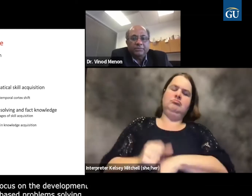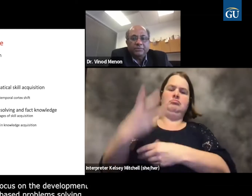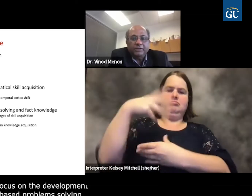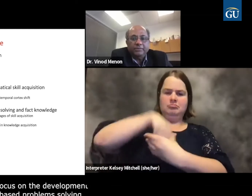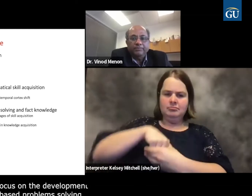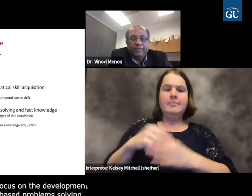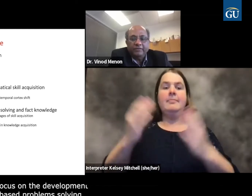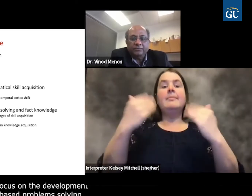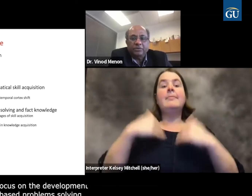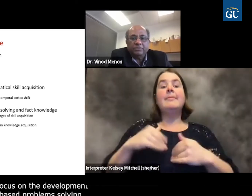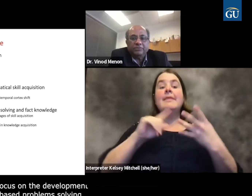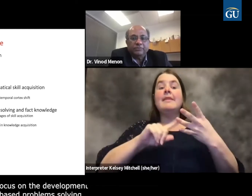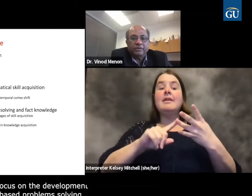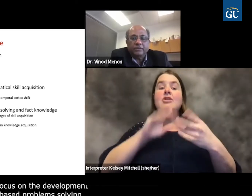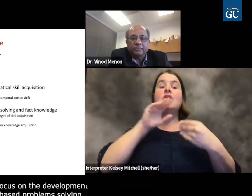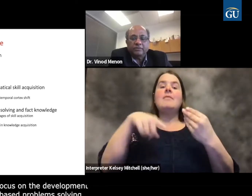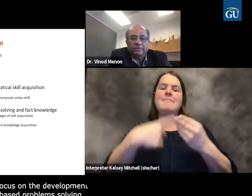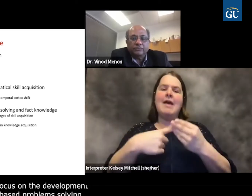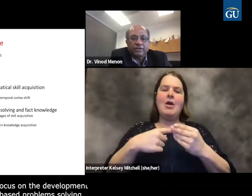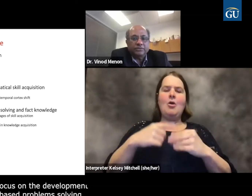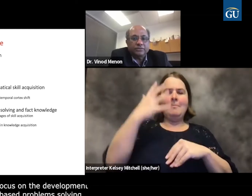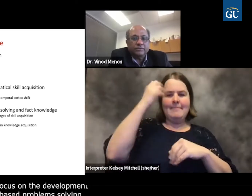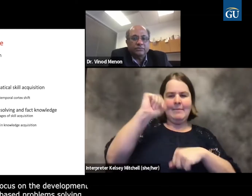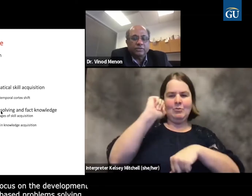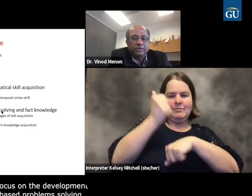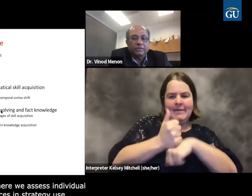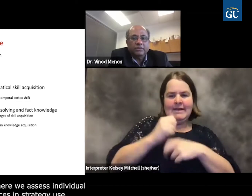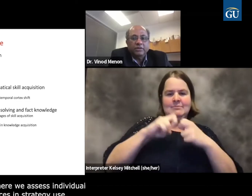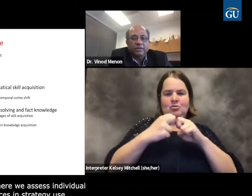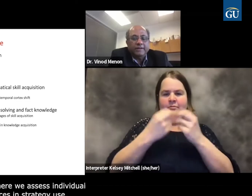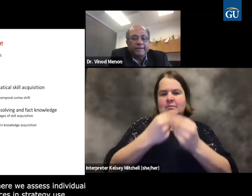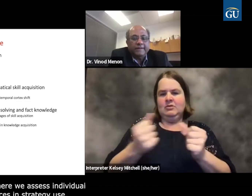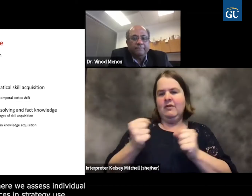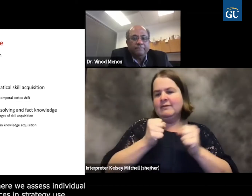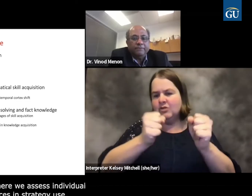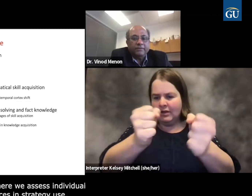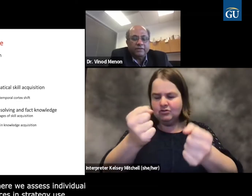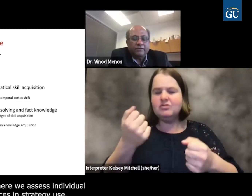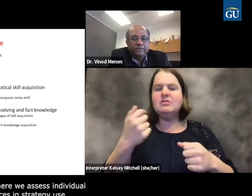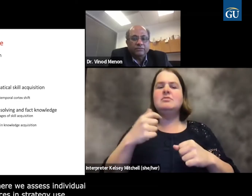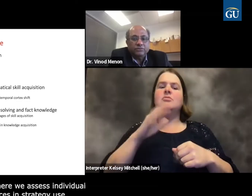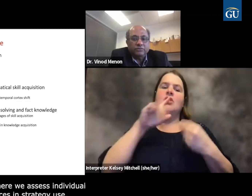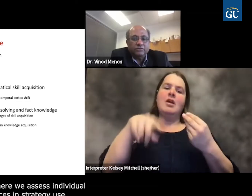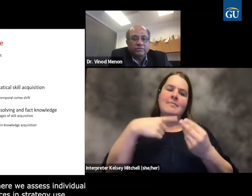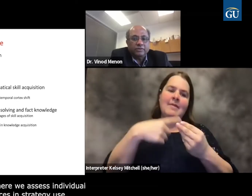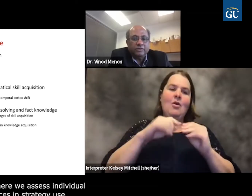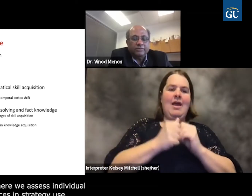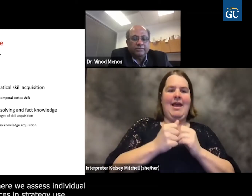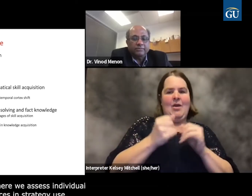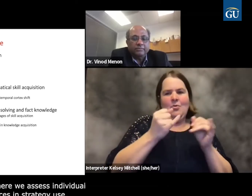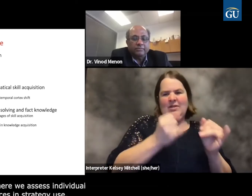the development of memory based problems solving strategies where